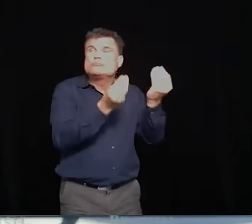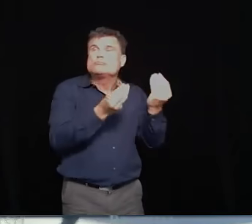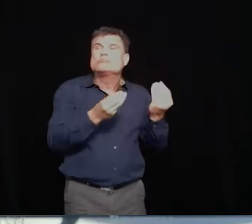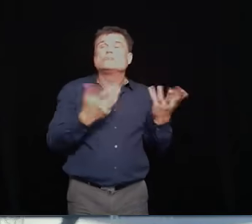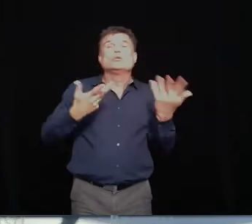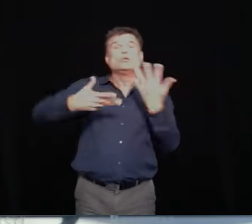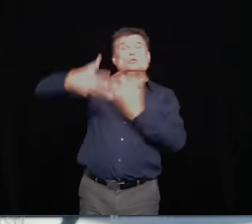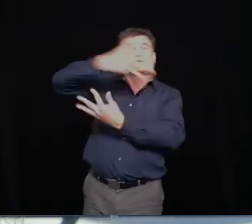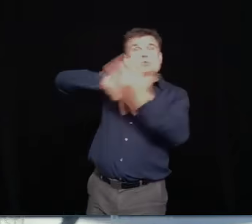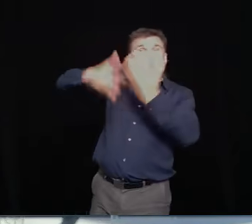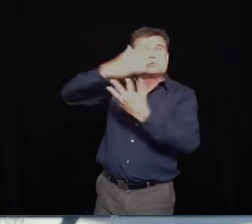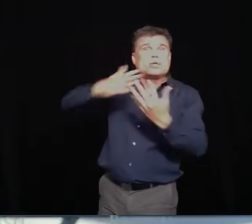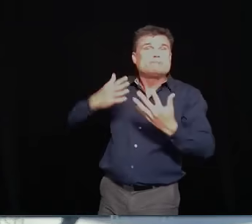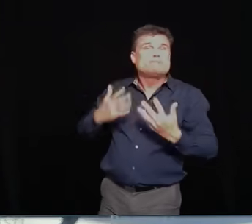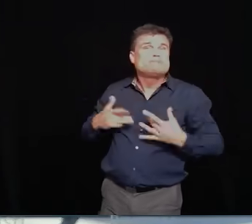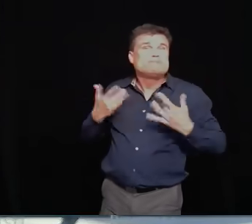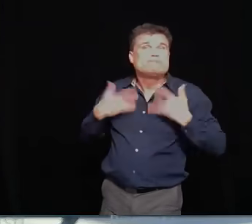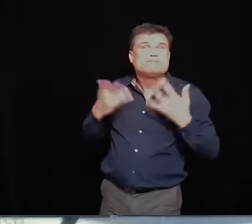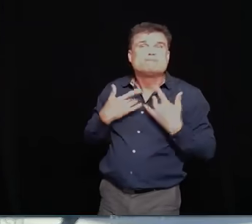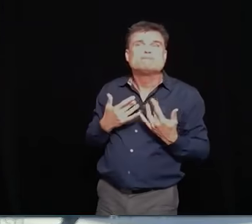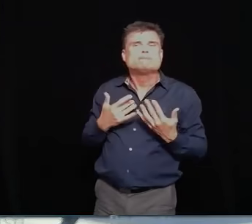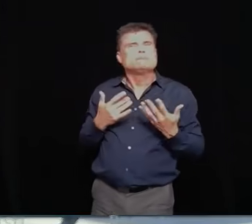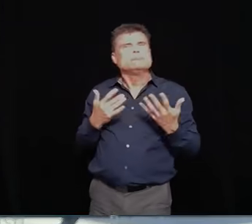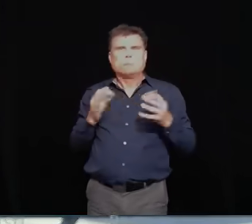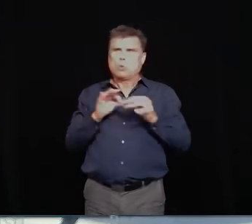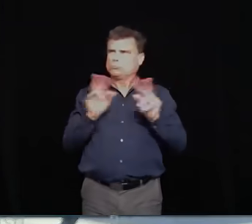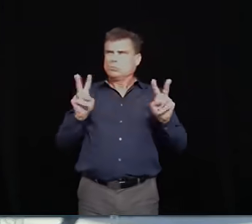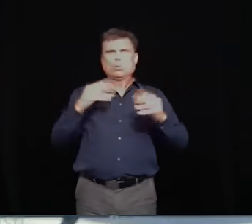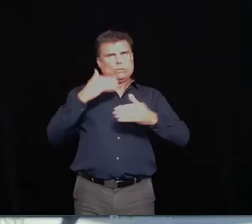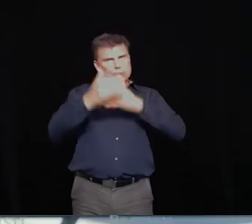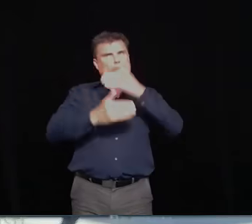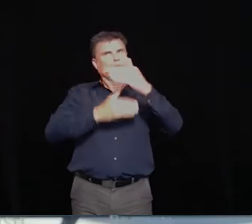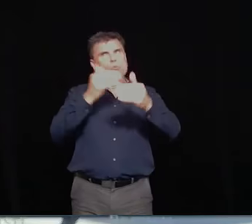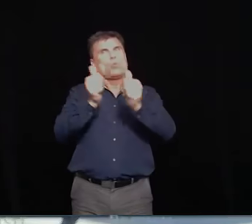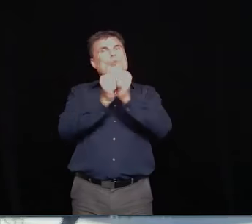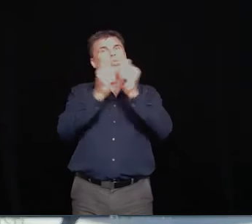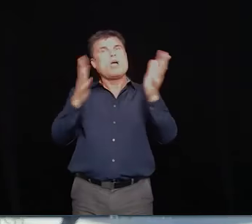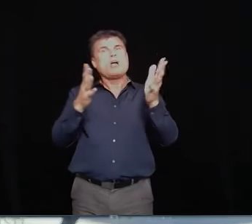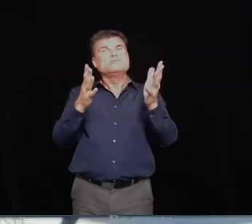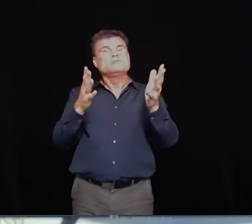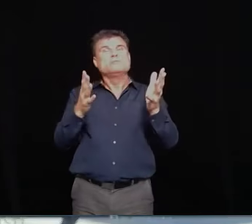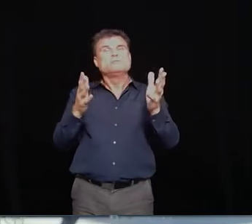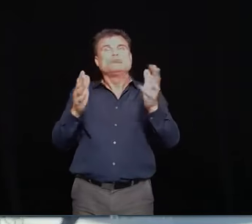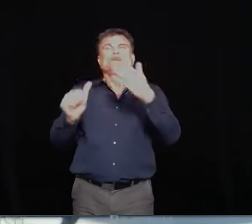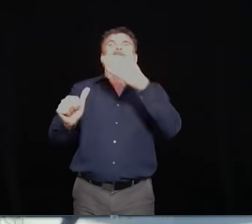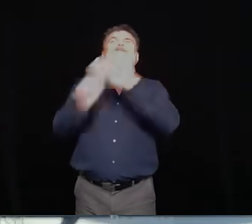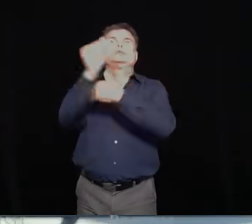and not to and how do you think people will react to what will seemingly be a major